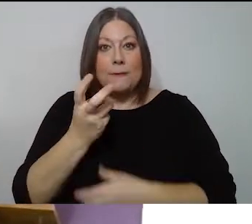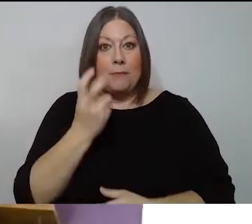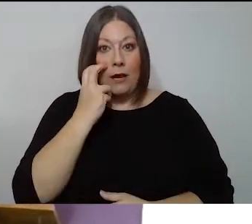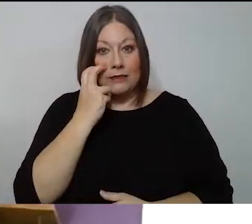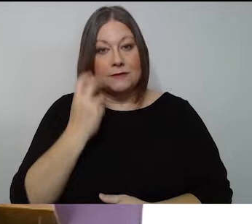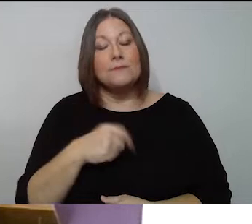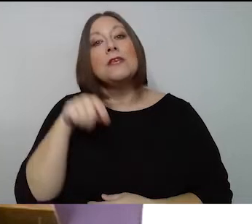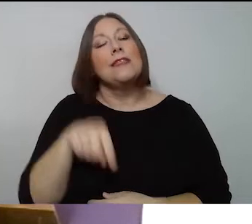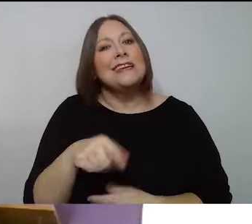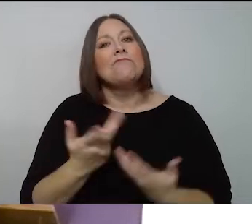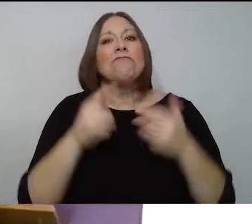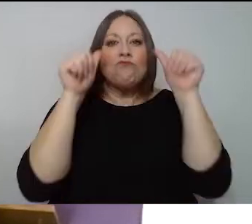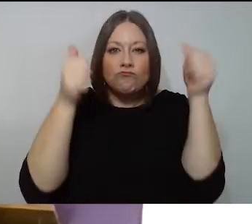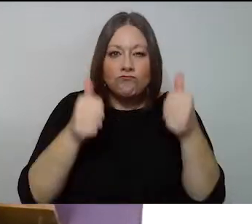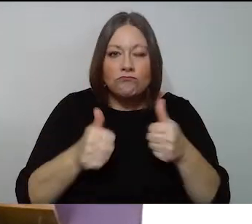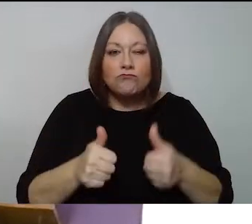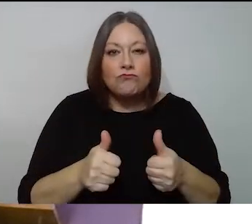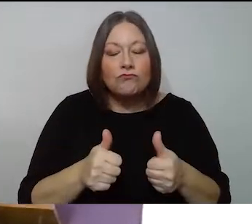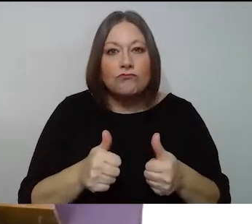This condition has gotten progressively worse as I age.